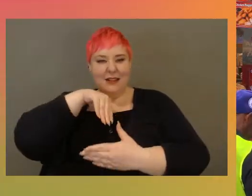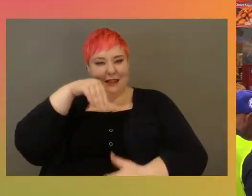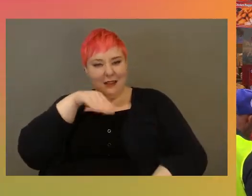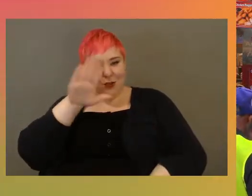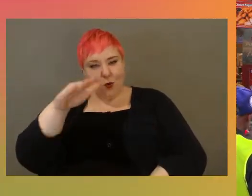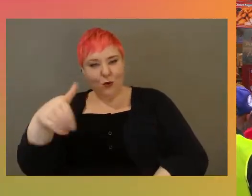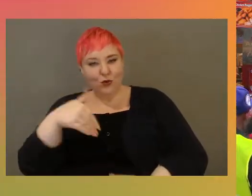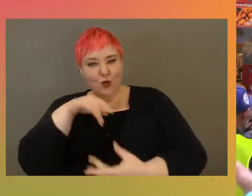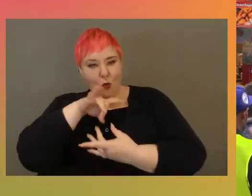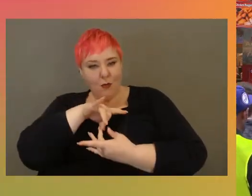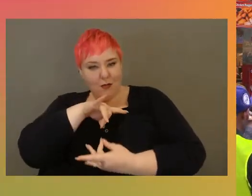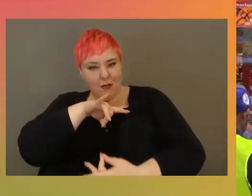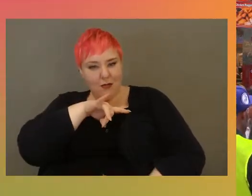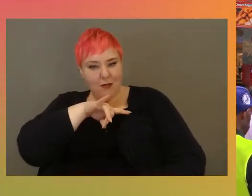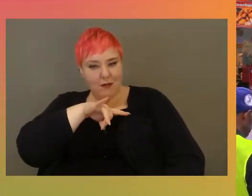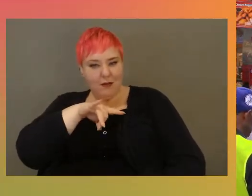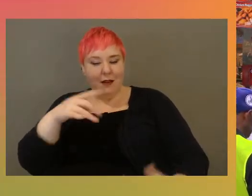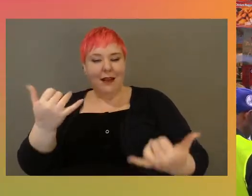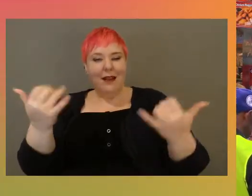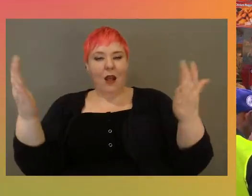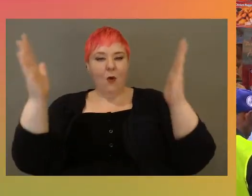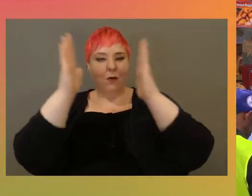HORIZON AND THE HEIGHT OF THE